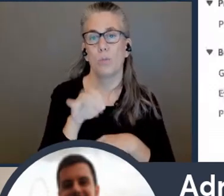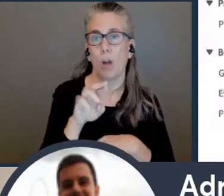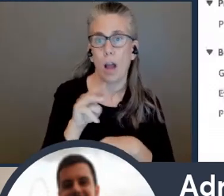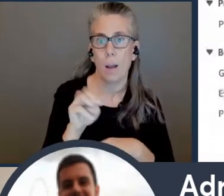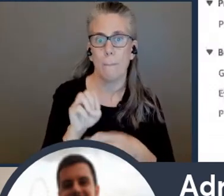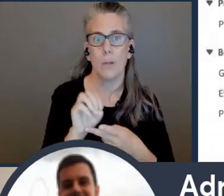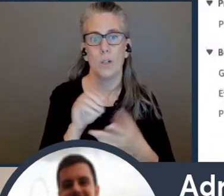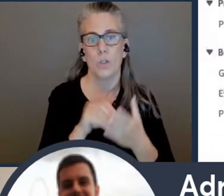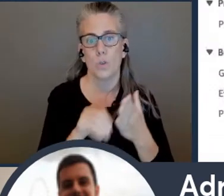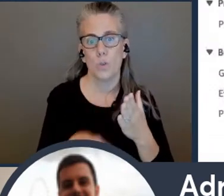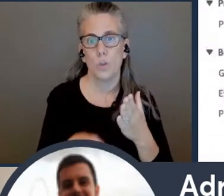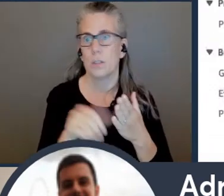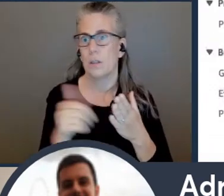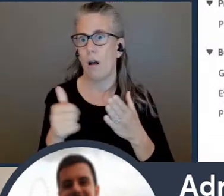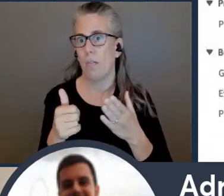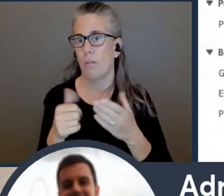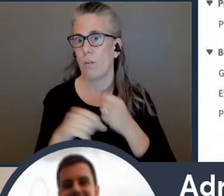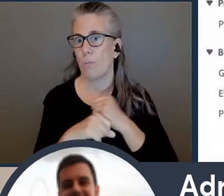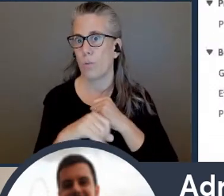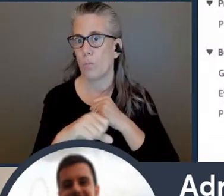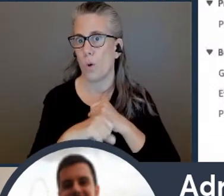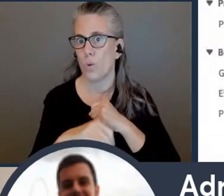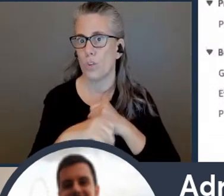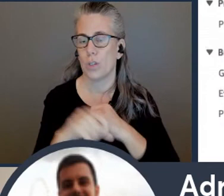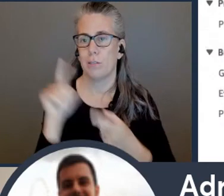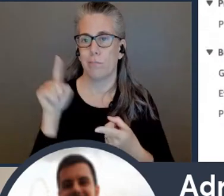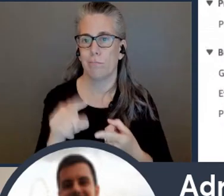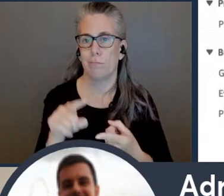I think they are available to everyone. You don't need to be an Amazon Prime member.